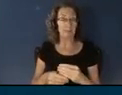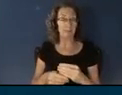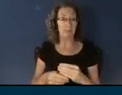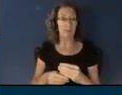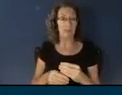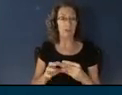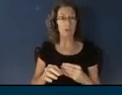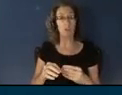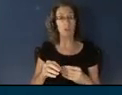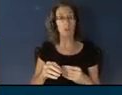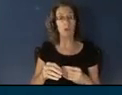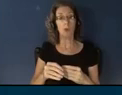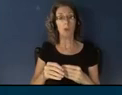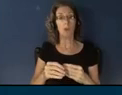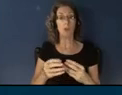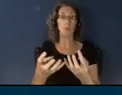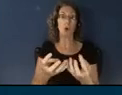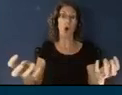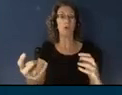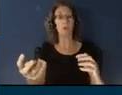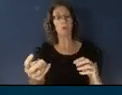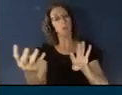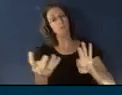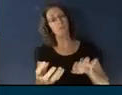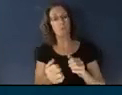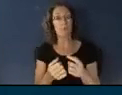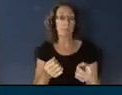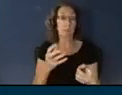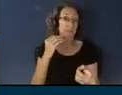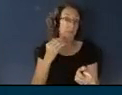of engaging with your poster if you do have it so just consider it it could be real short,